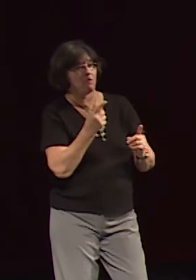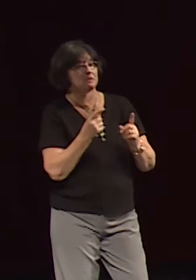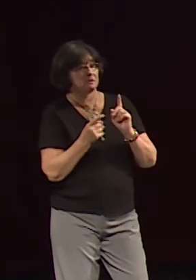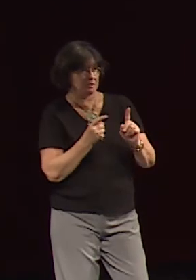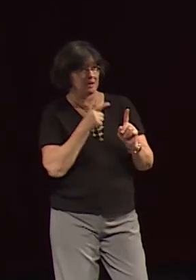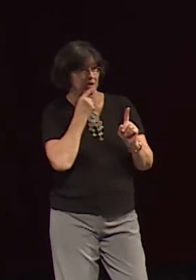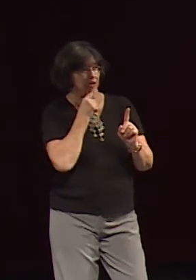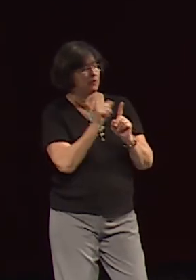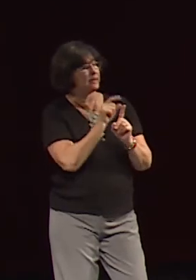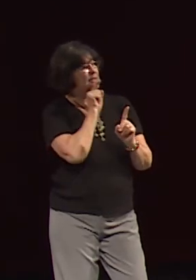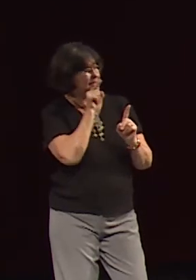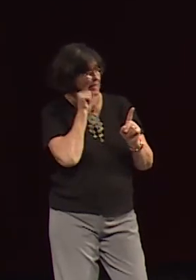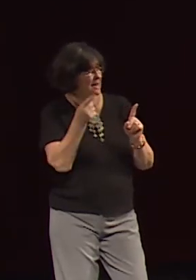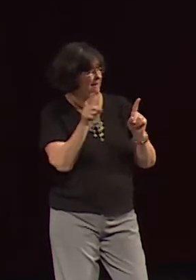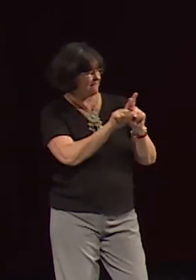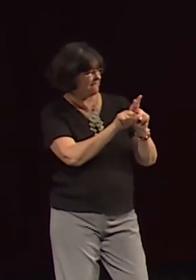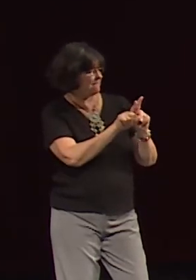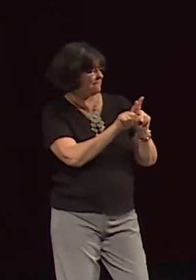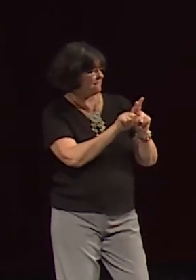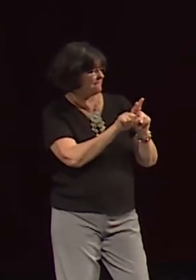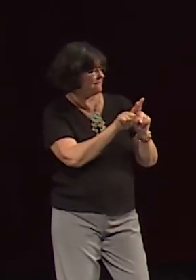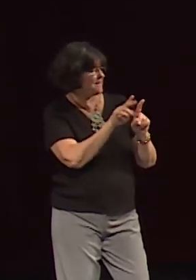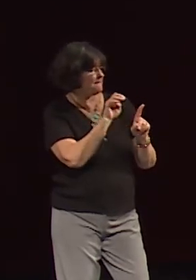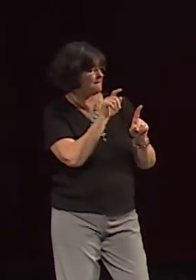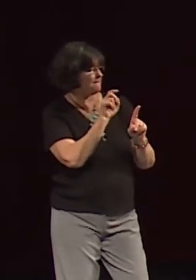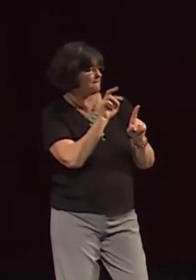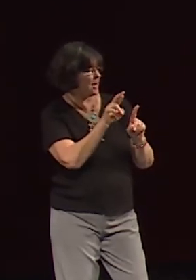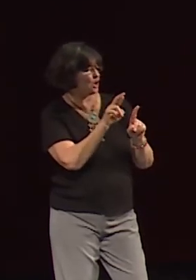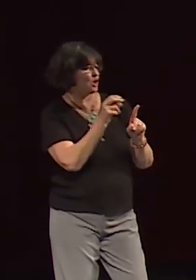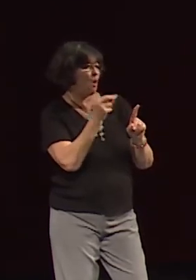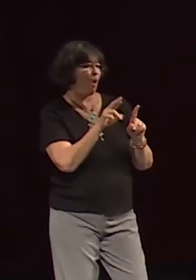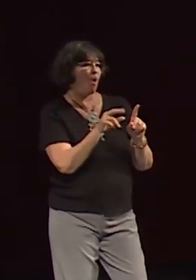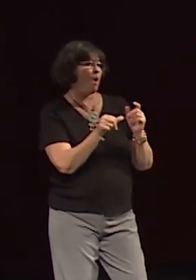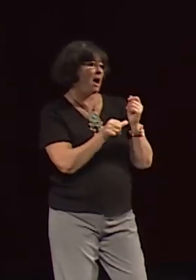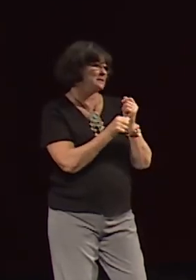They have a hearing specialist that will then work